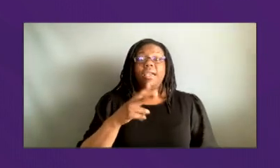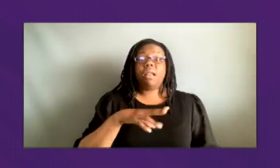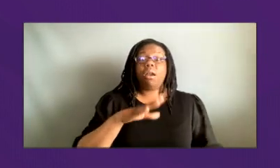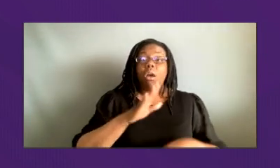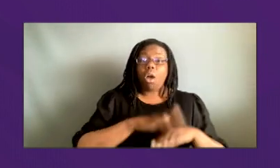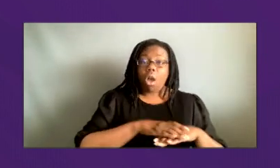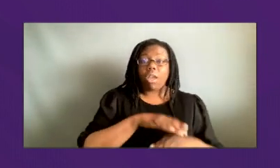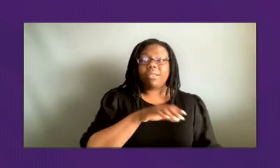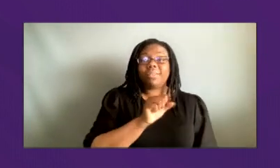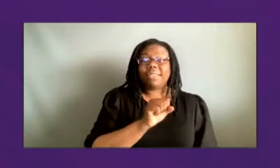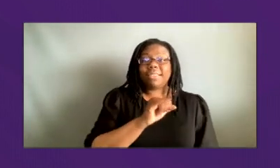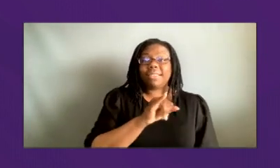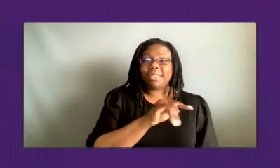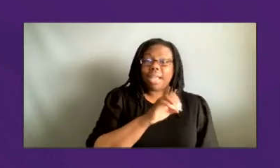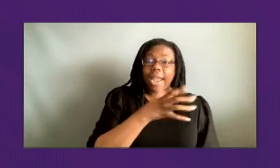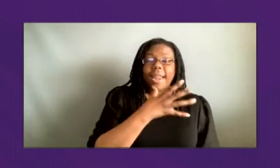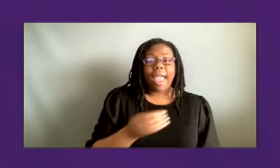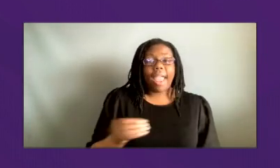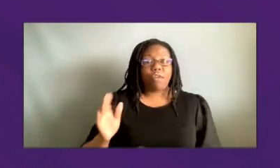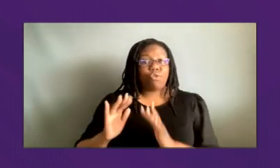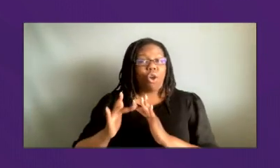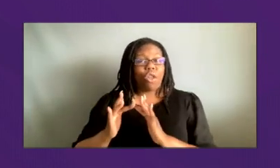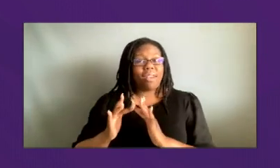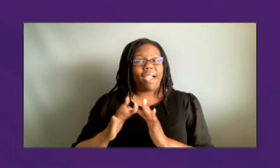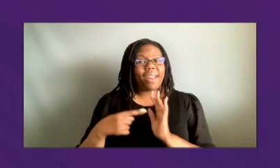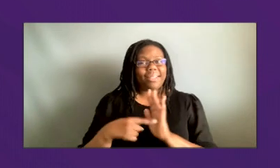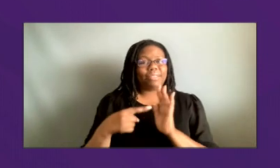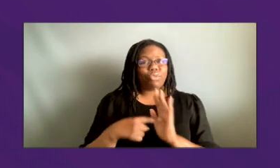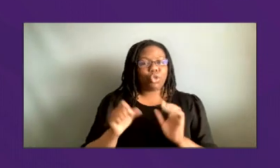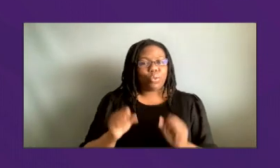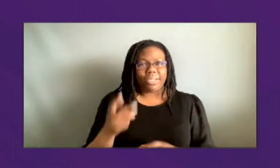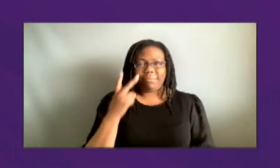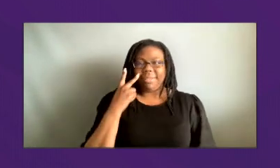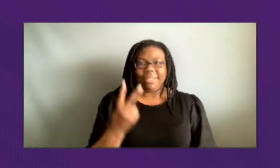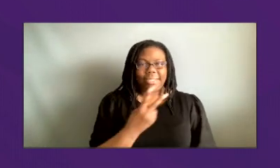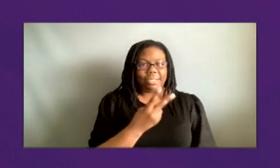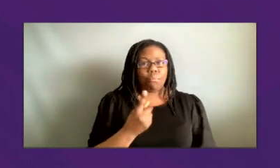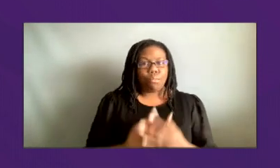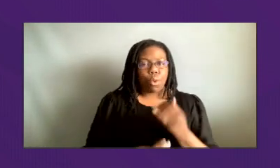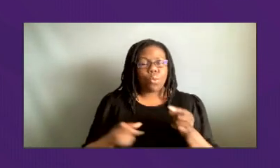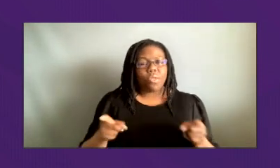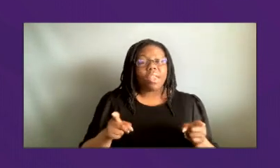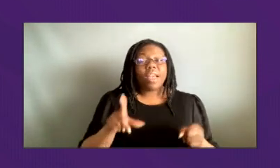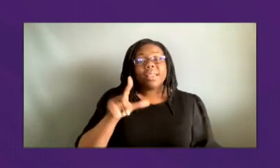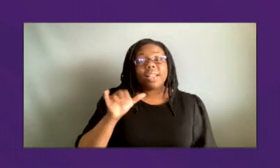Americans. And we will be dropping the link to this video in the chat. So this video is